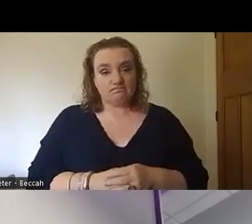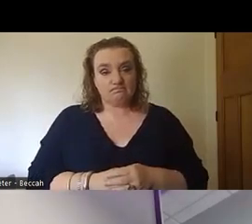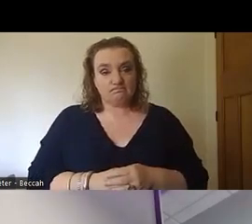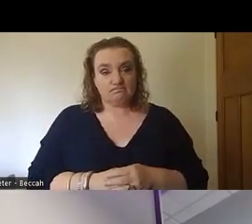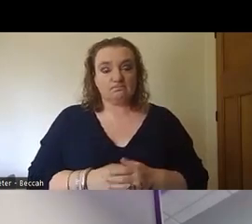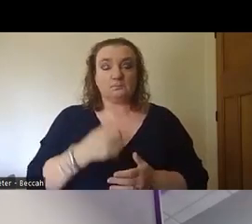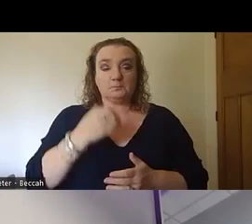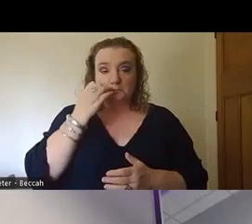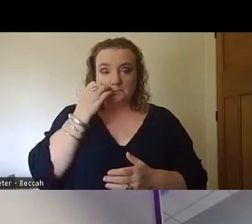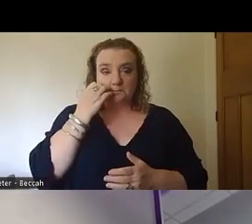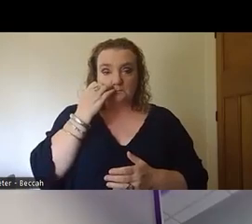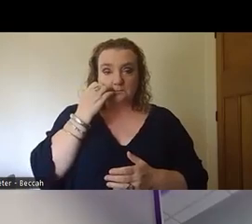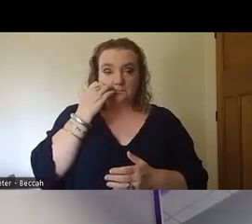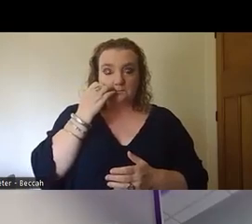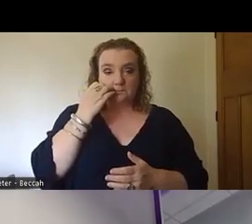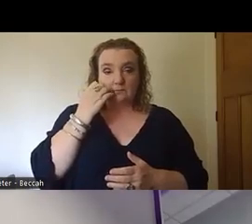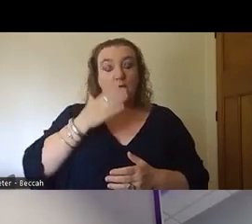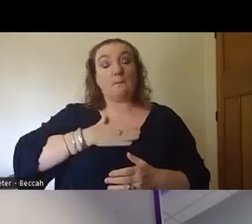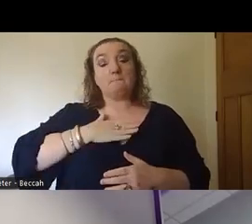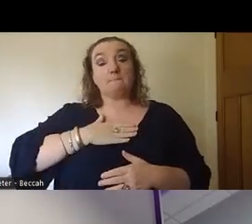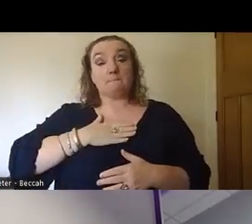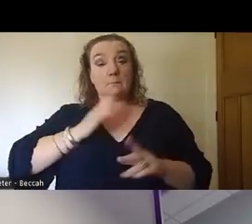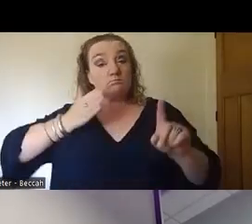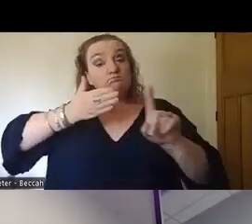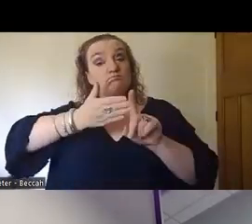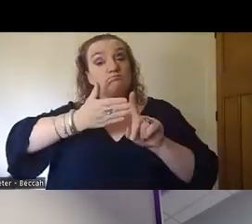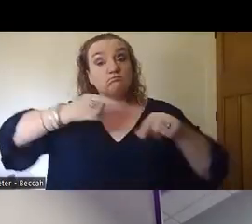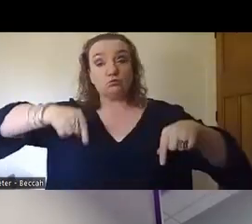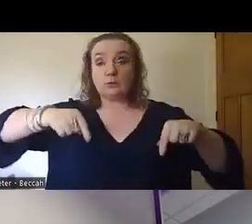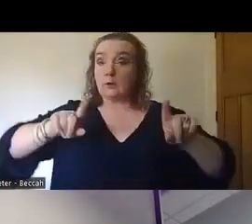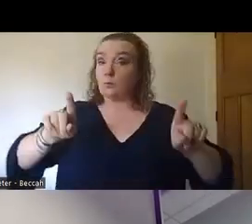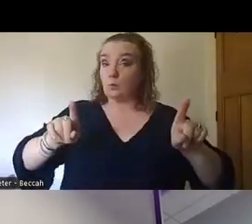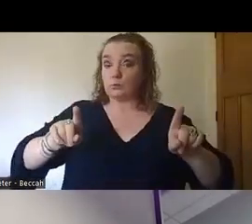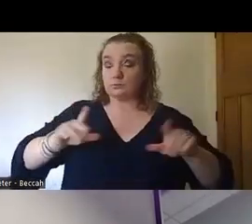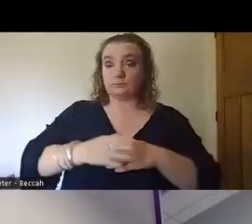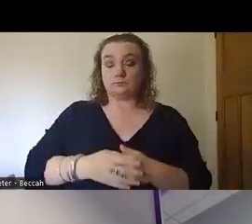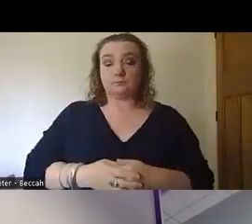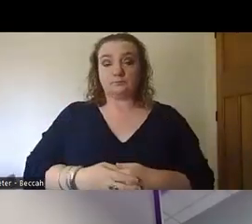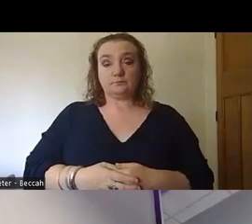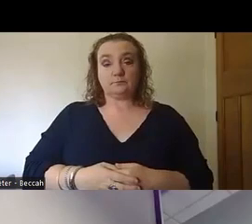There we go. So my intention today is to really put an inclusive lens